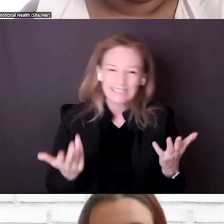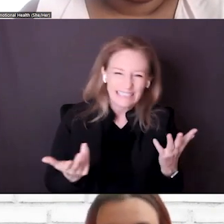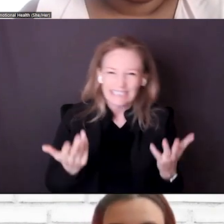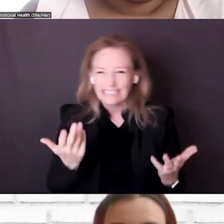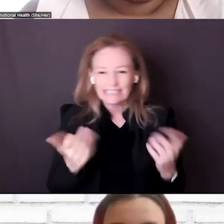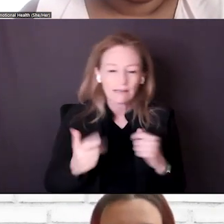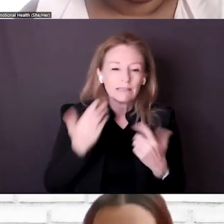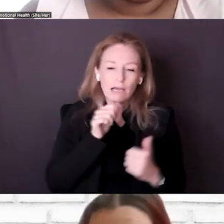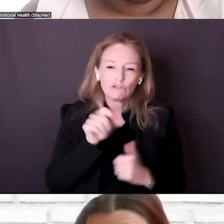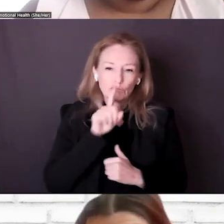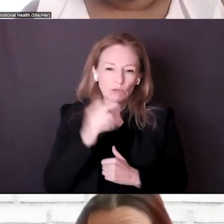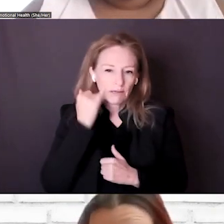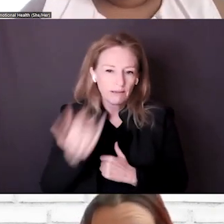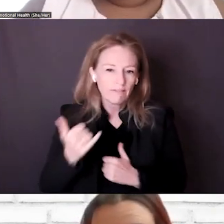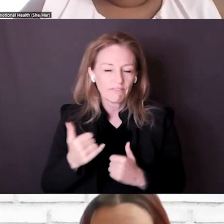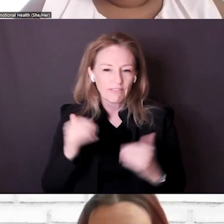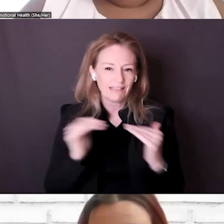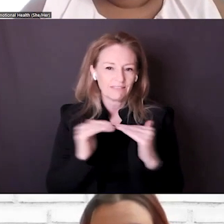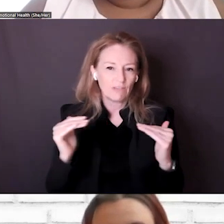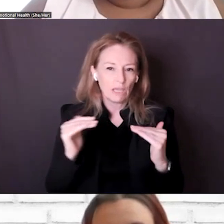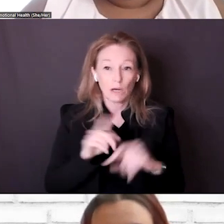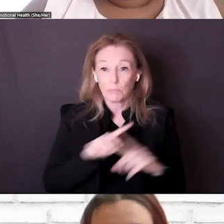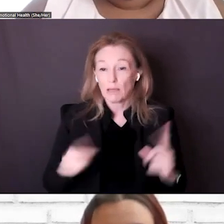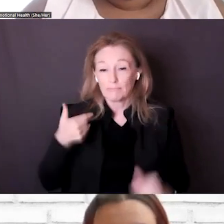NOT, BUT IN MY VIEW, AS A YOUNG PERSON WHO IS EFFECTED BY THE